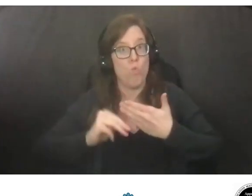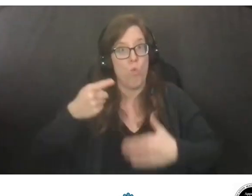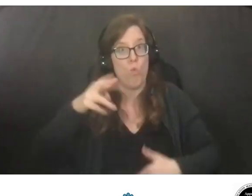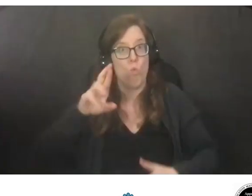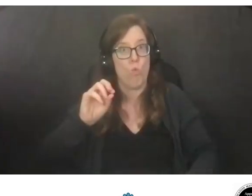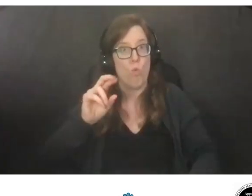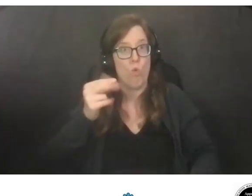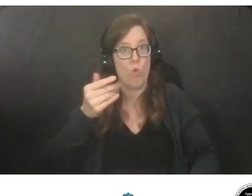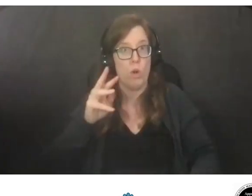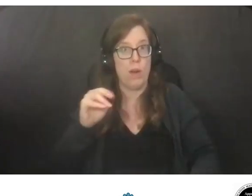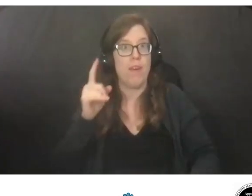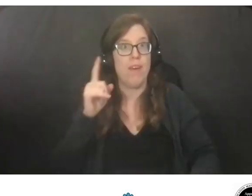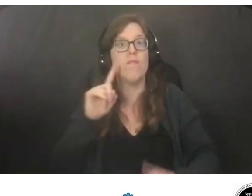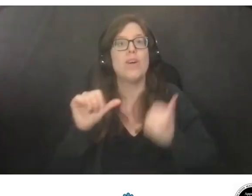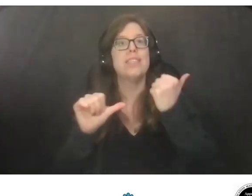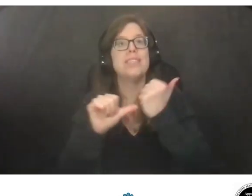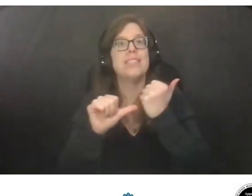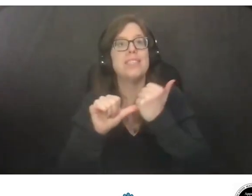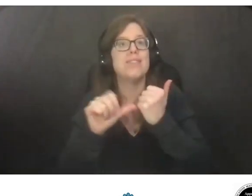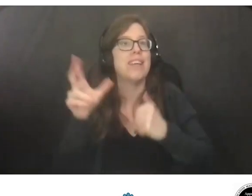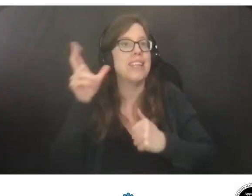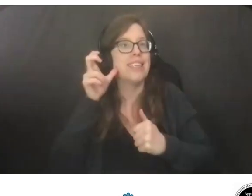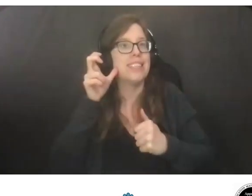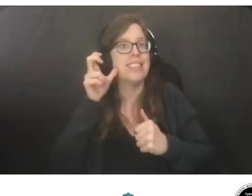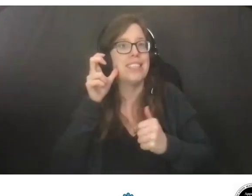is appropriate for assistive listening devices in travel?